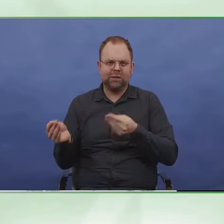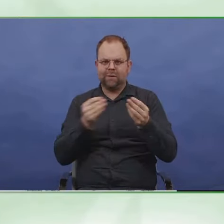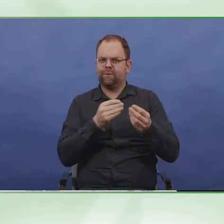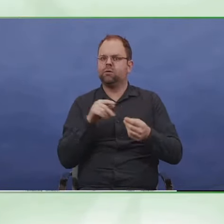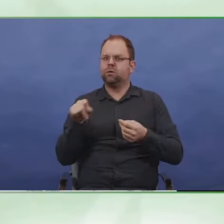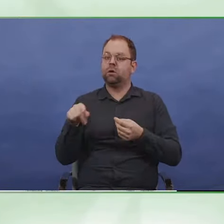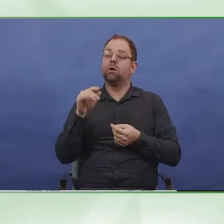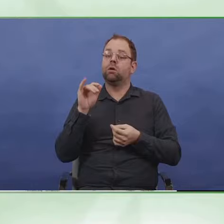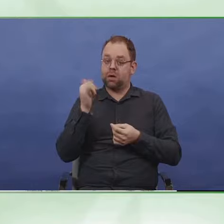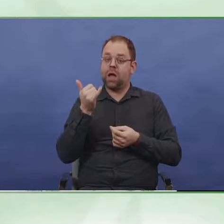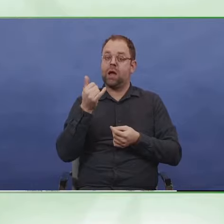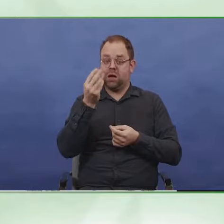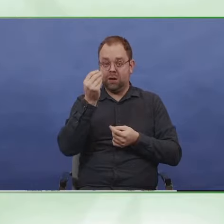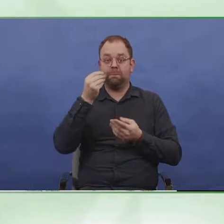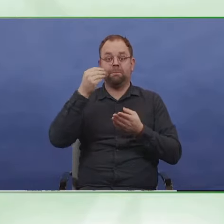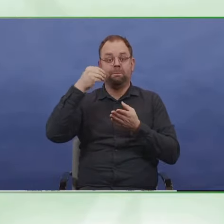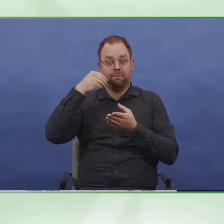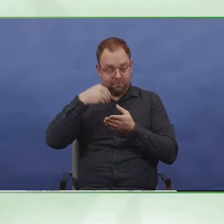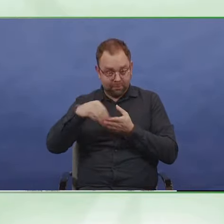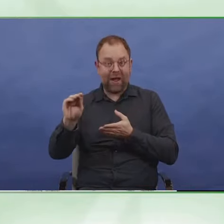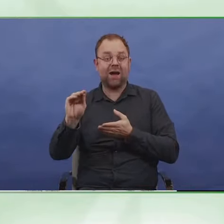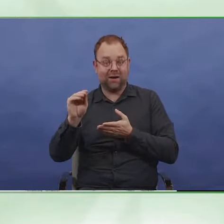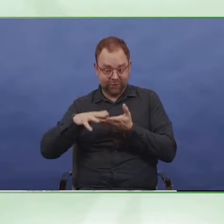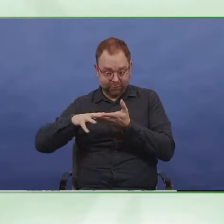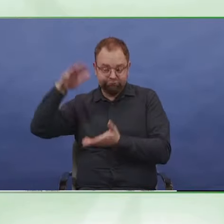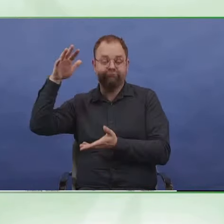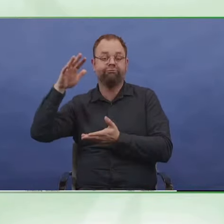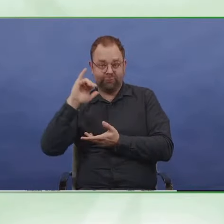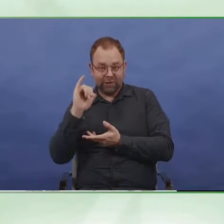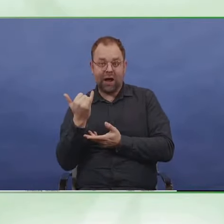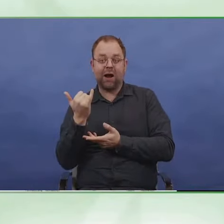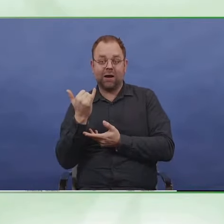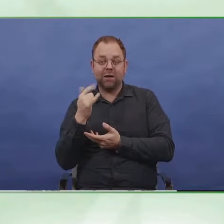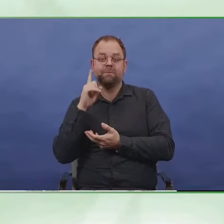understanding how corporations work and how they include us.